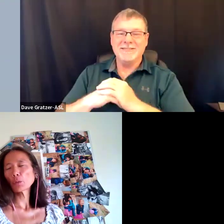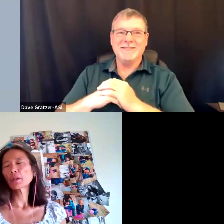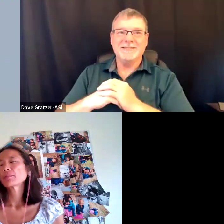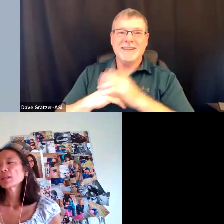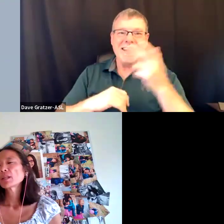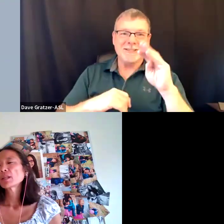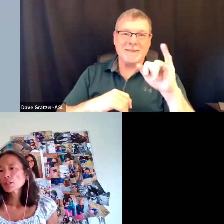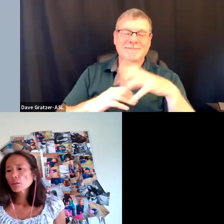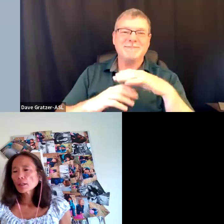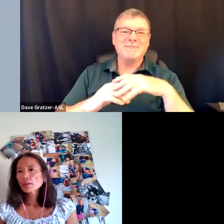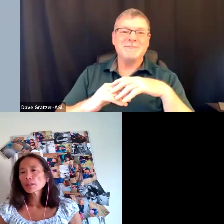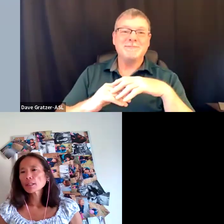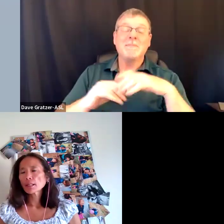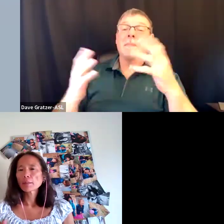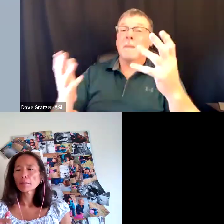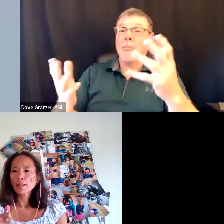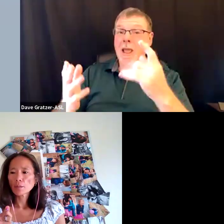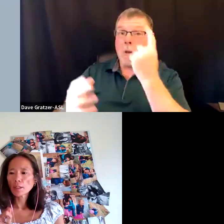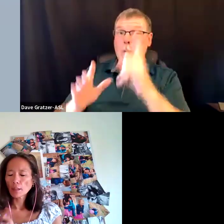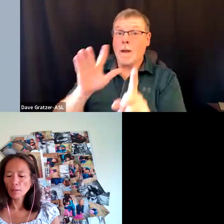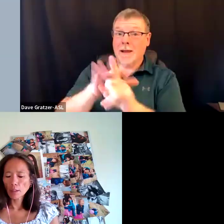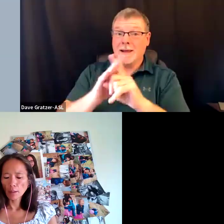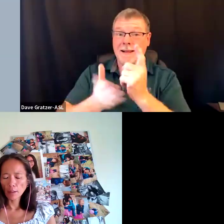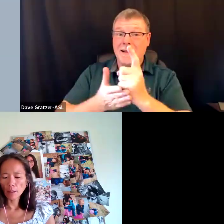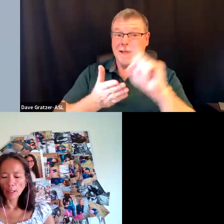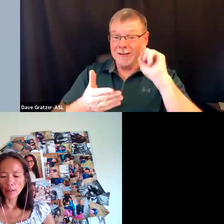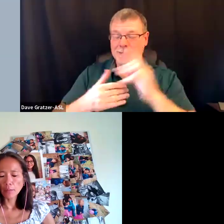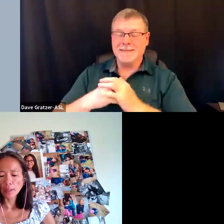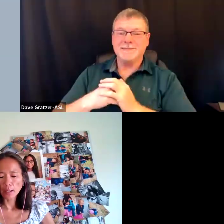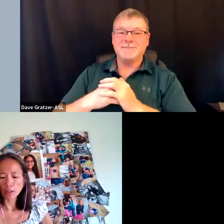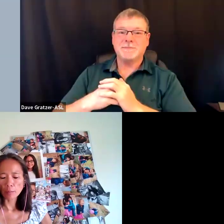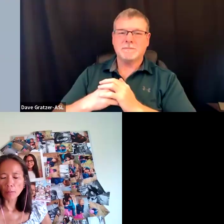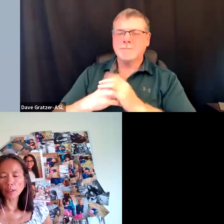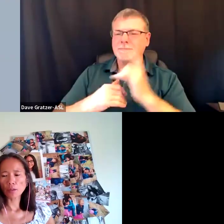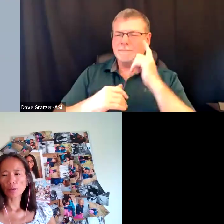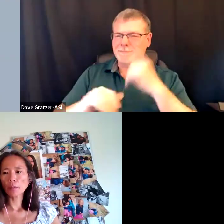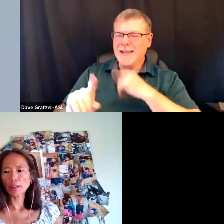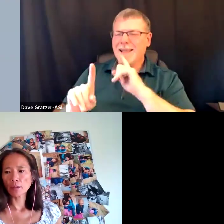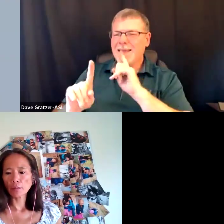Sure. So one of the ones that came up last week that we, I think, we answered but wanted to circle back to